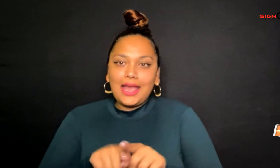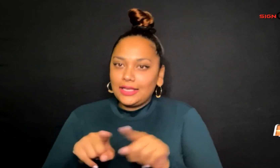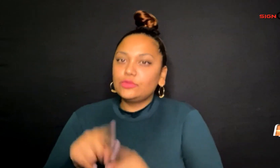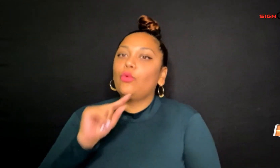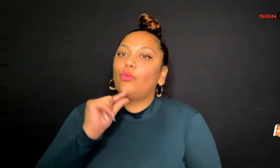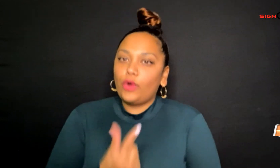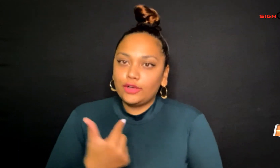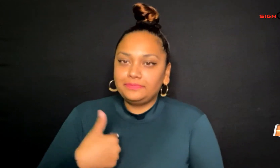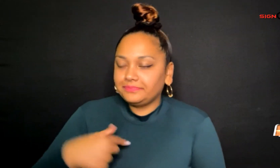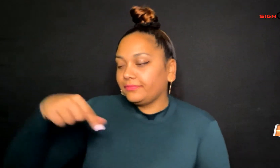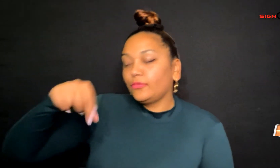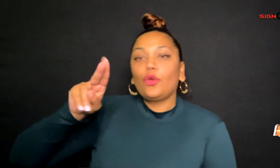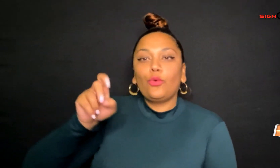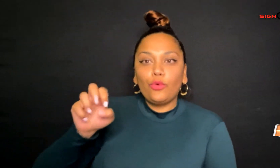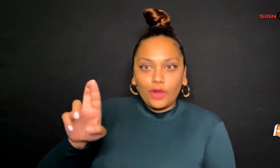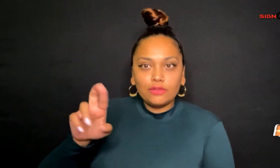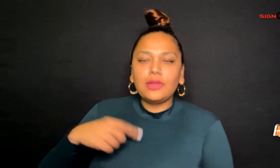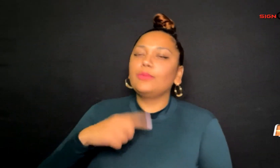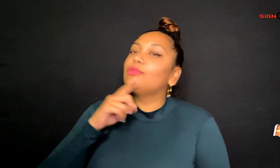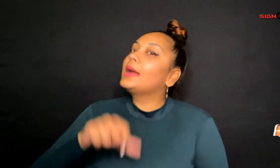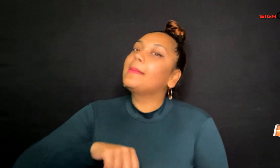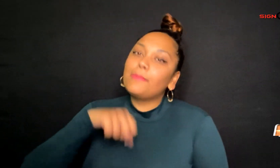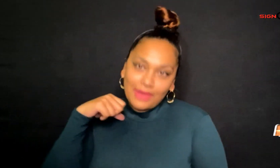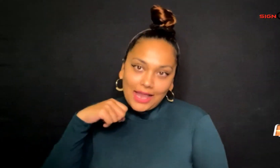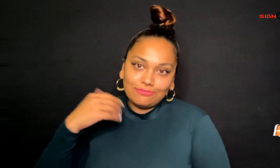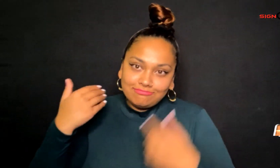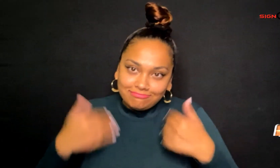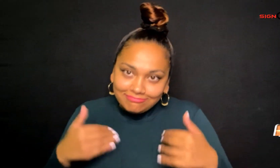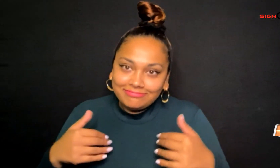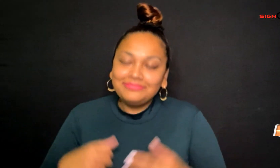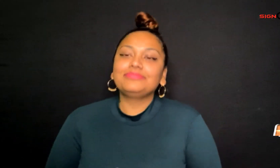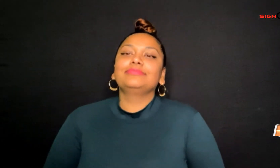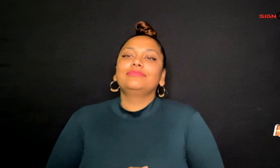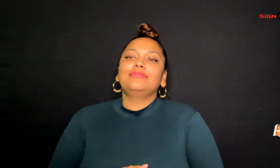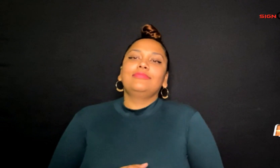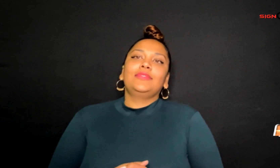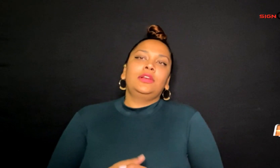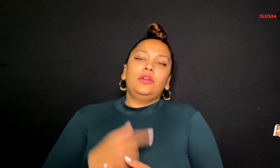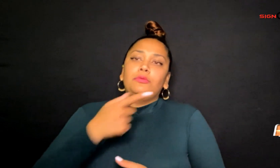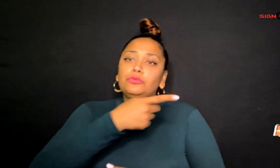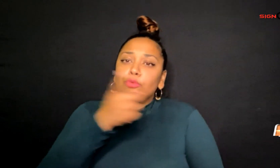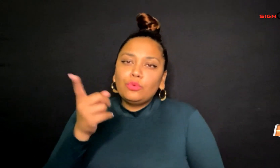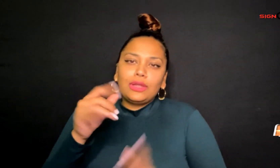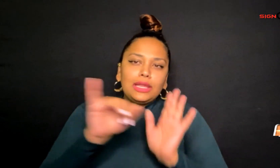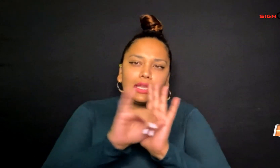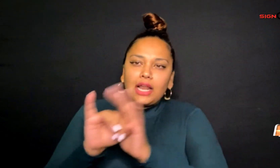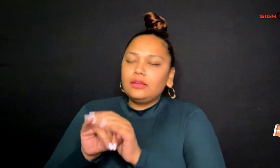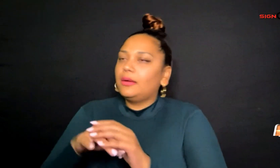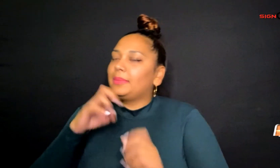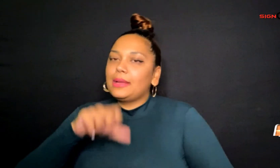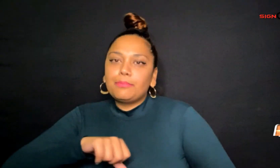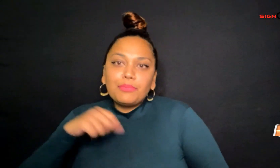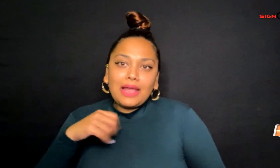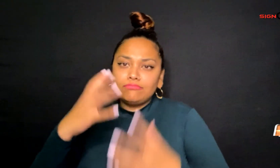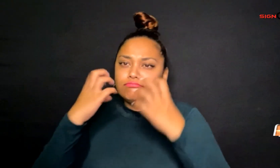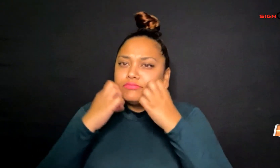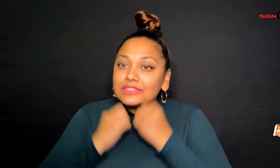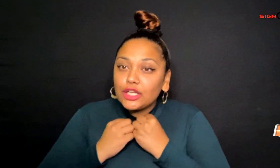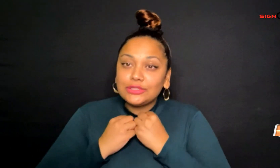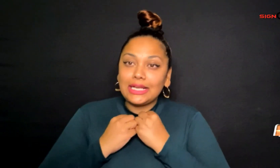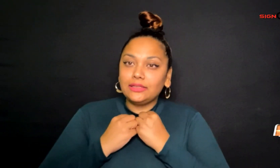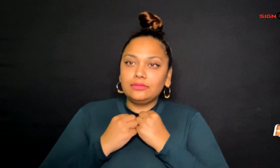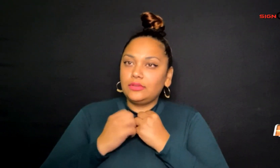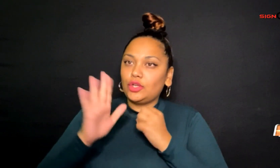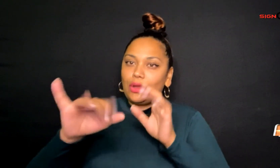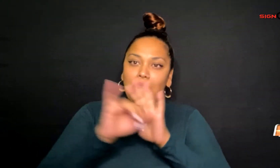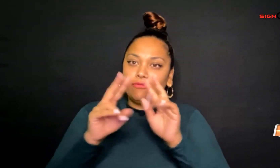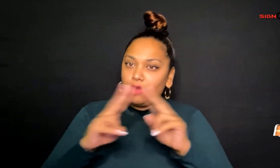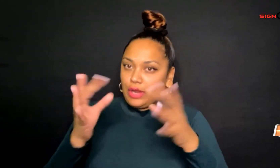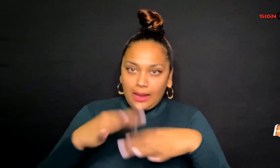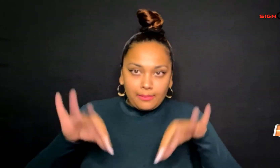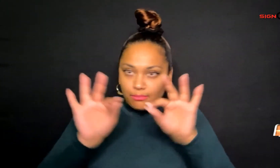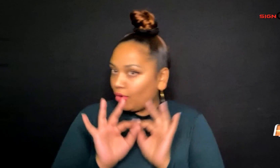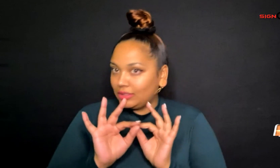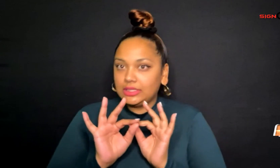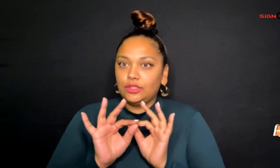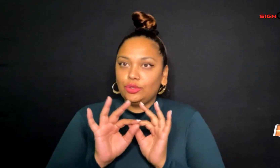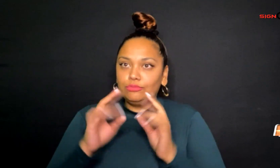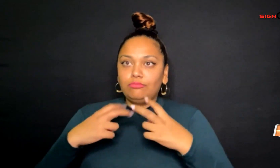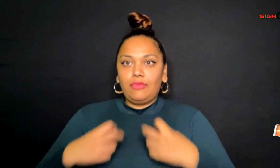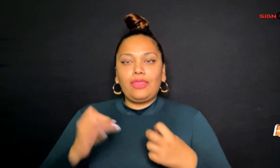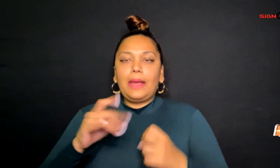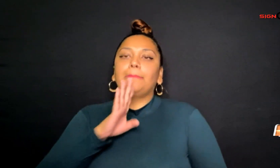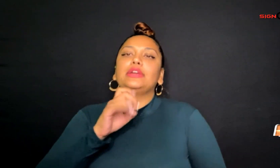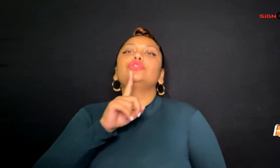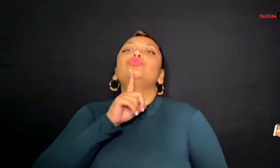queer and I'm proud of that however you identify be proud of that and cherish it and be who